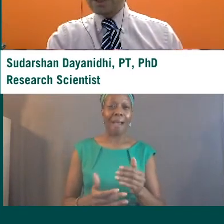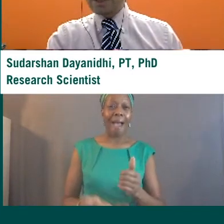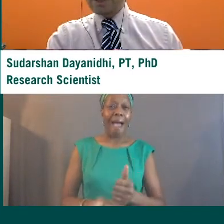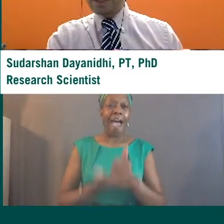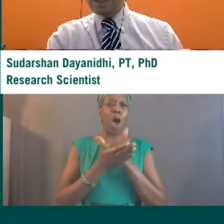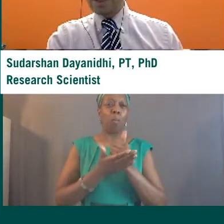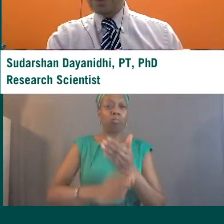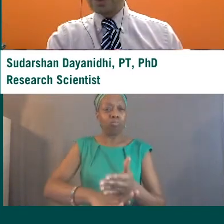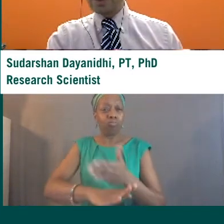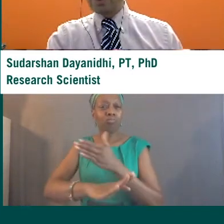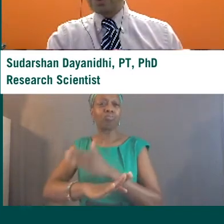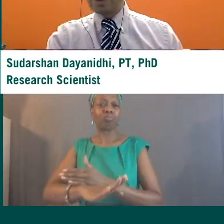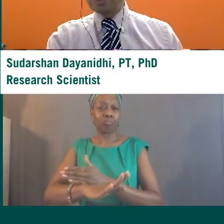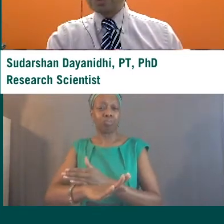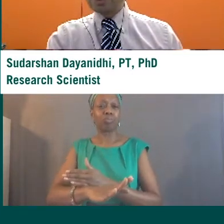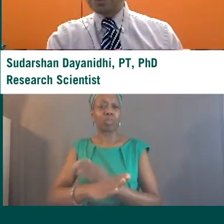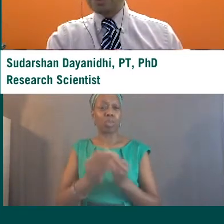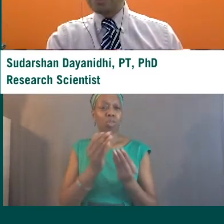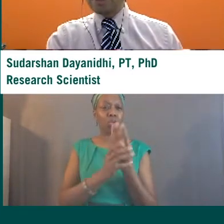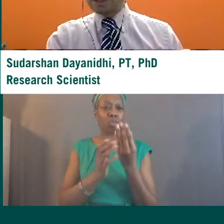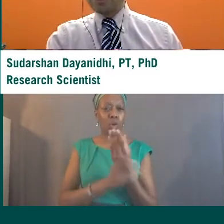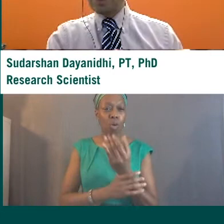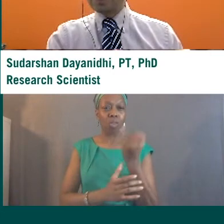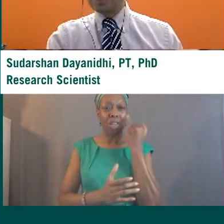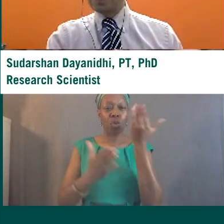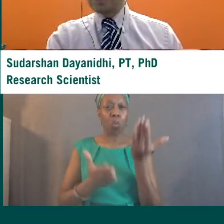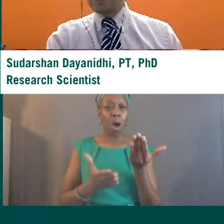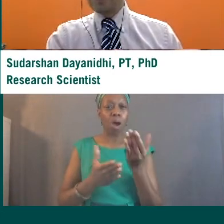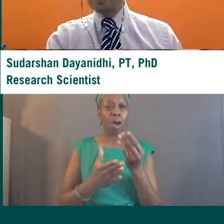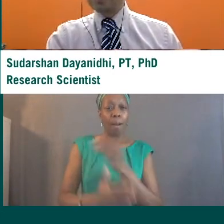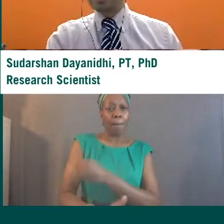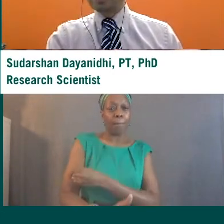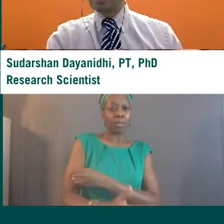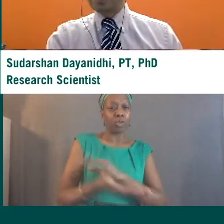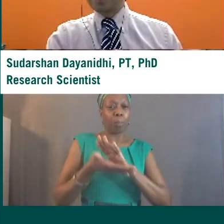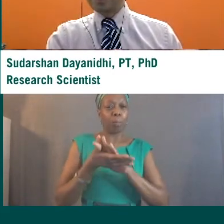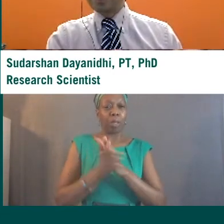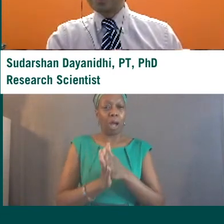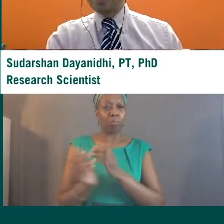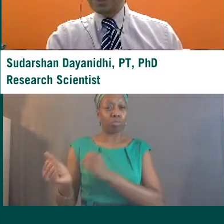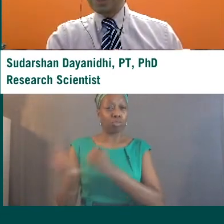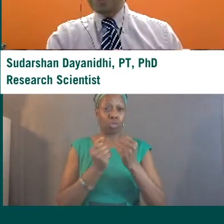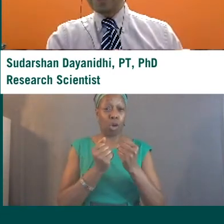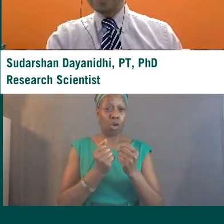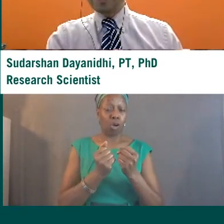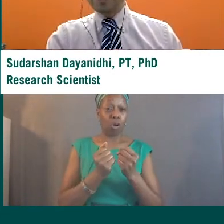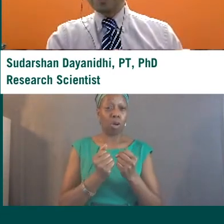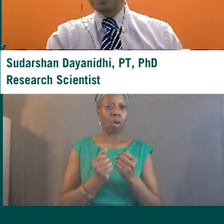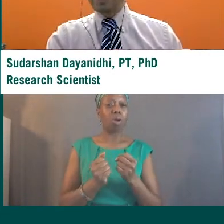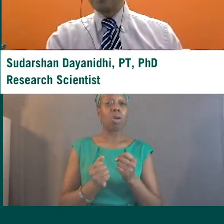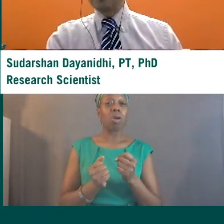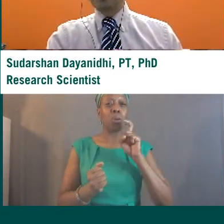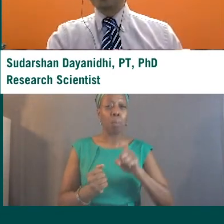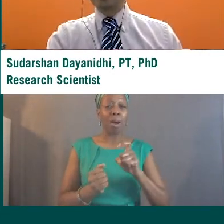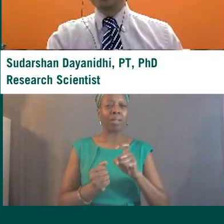we typically are talking about these muscle fibers or myofibers contracting. And when we talk about contraction,